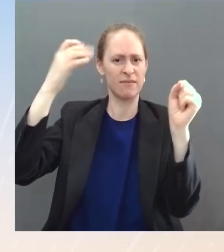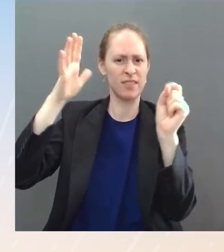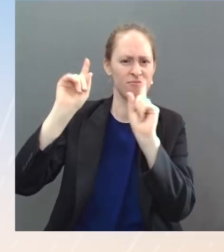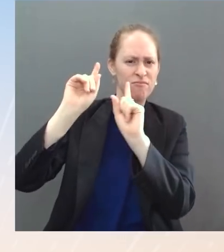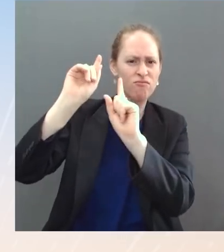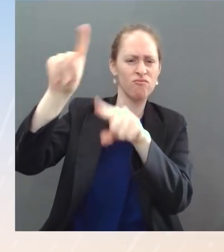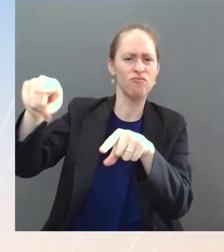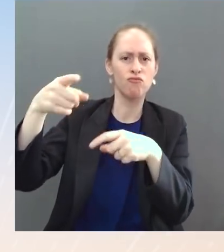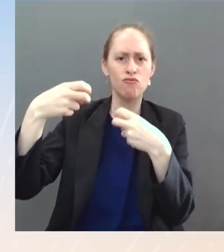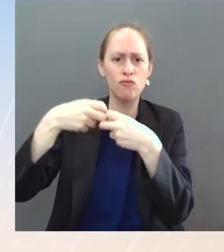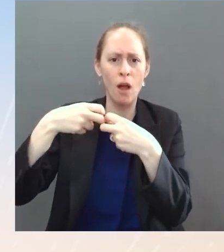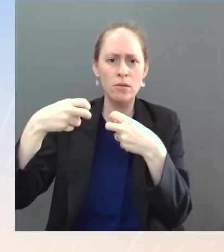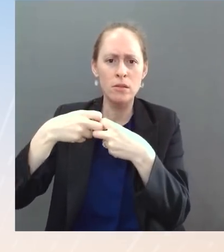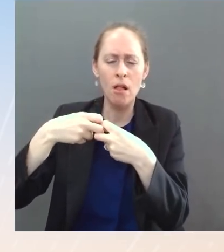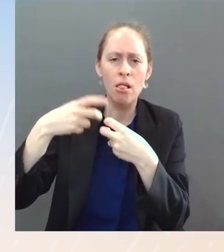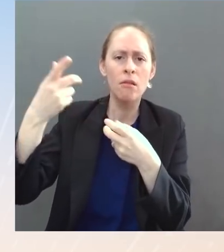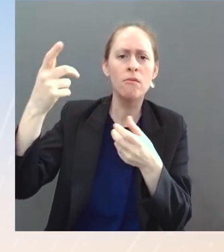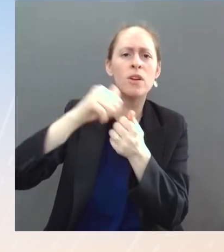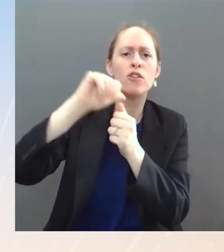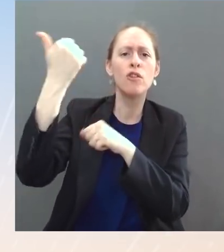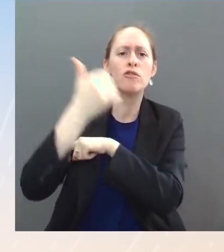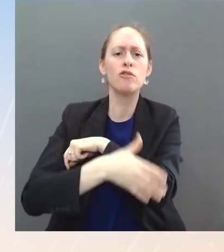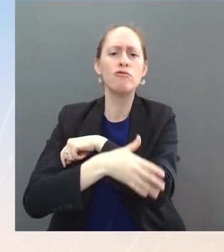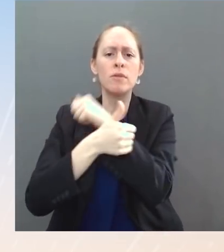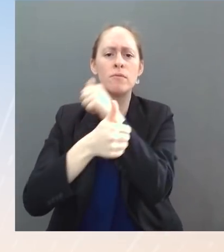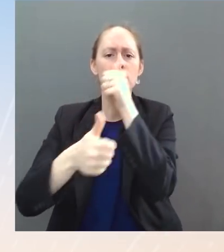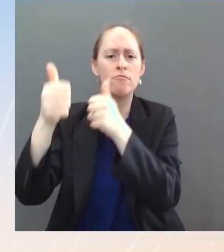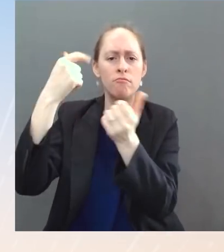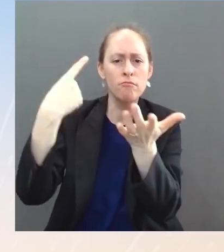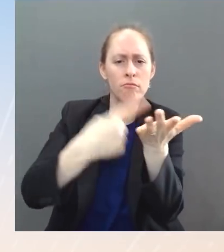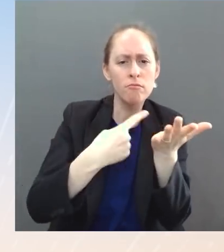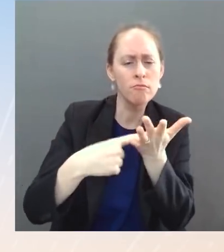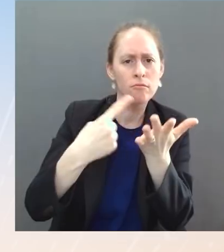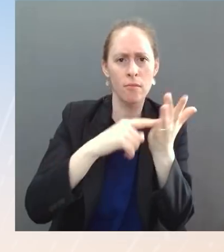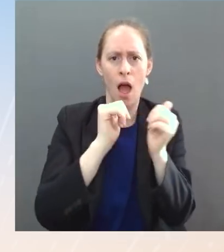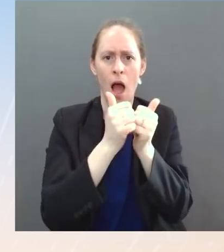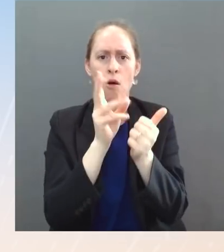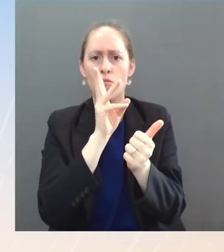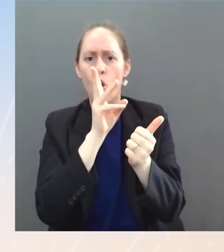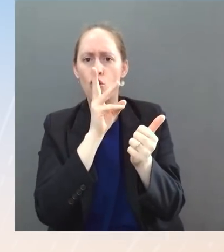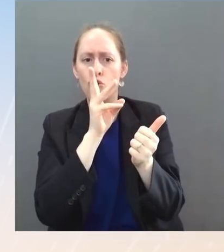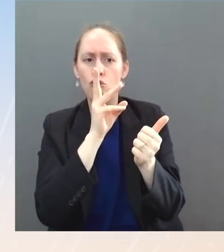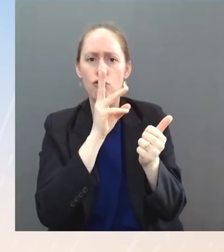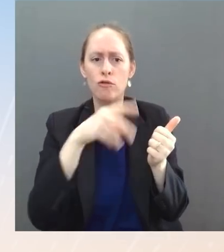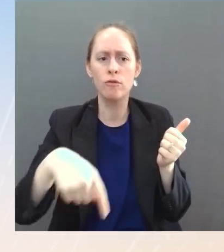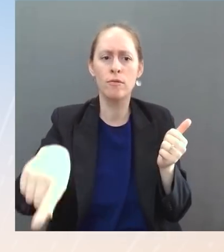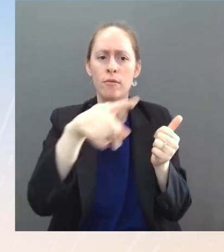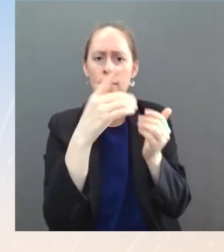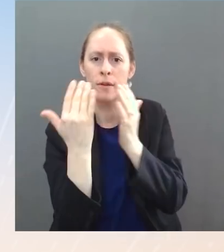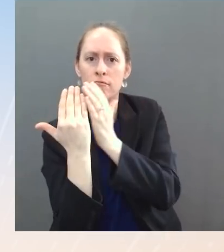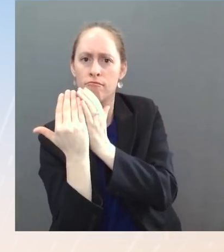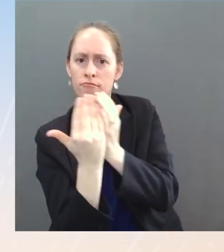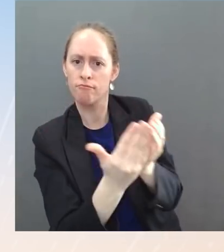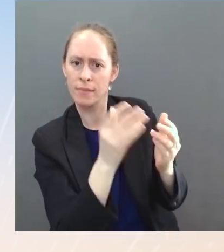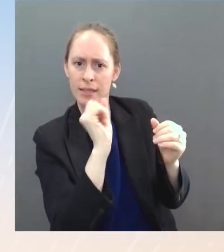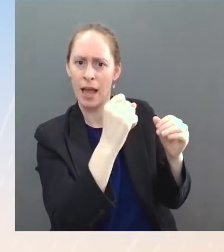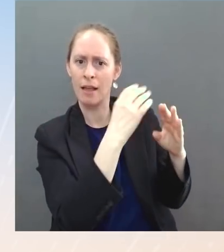because there is not, at the moment, a good U.S. option. Last week, the UK announced at the close of its donor conference